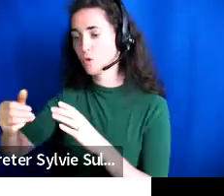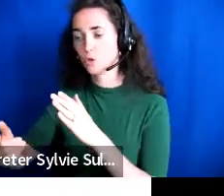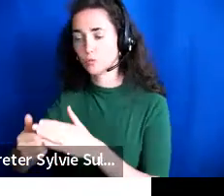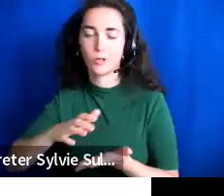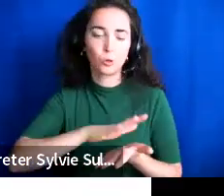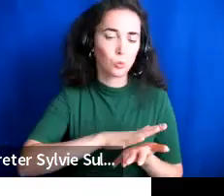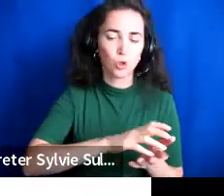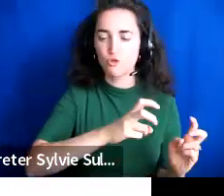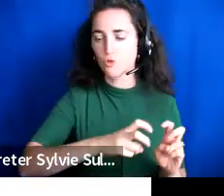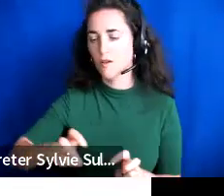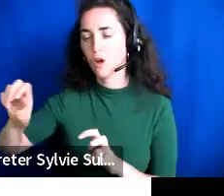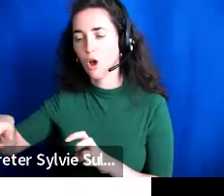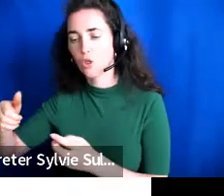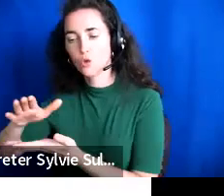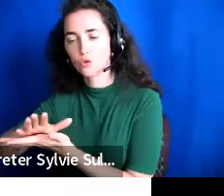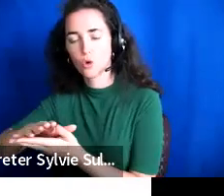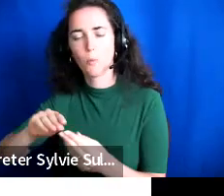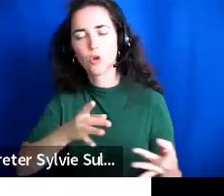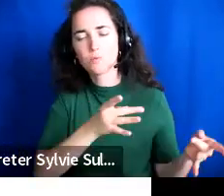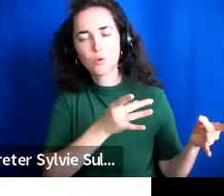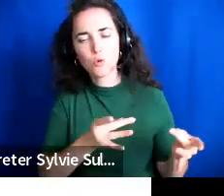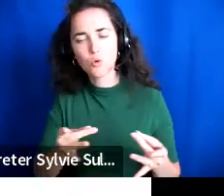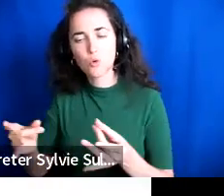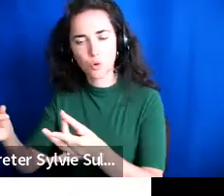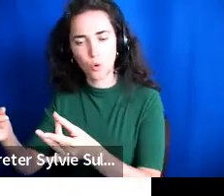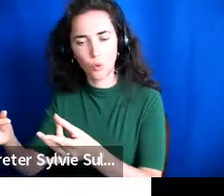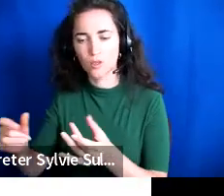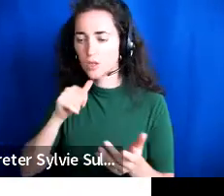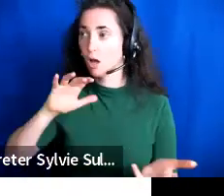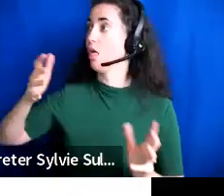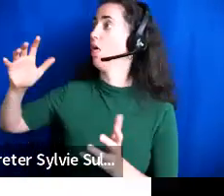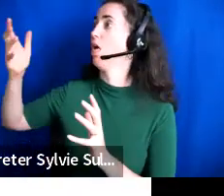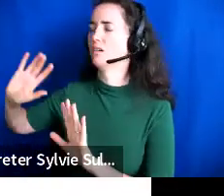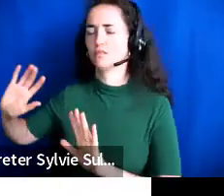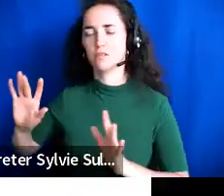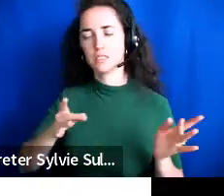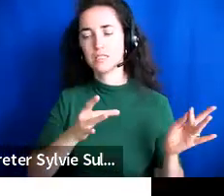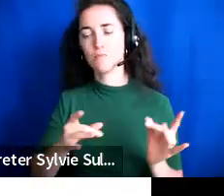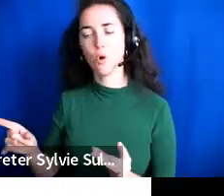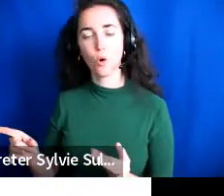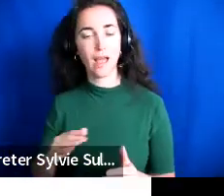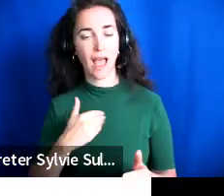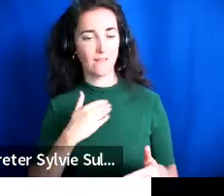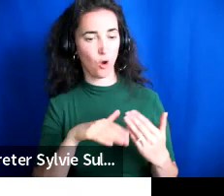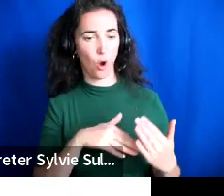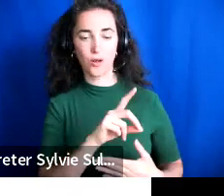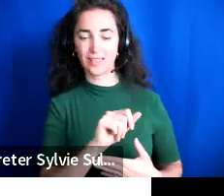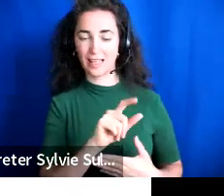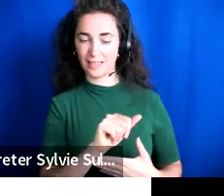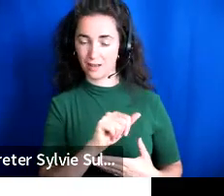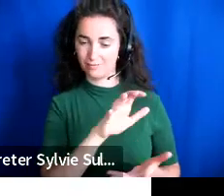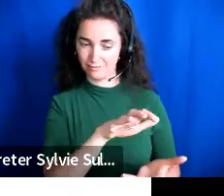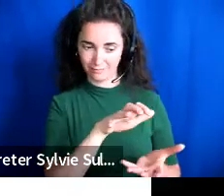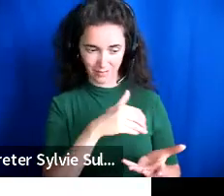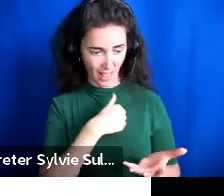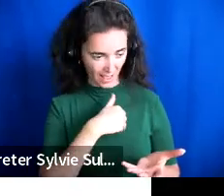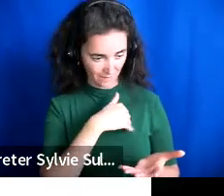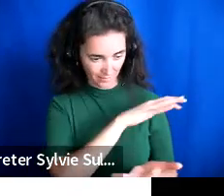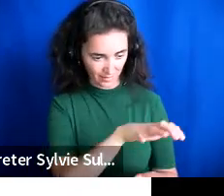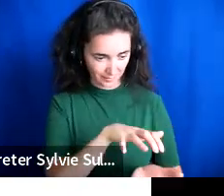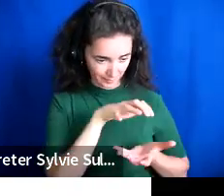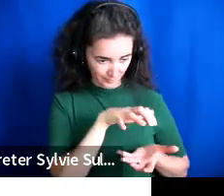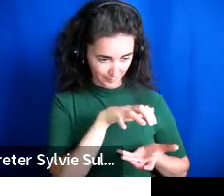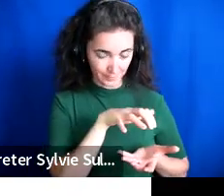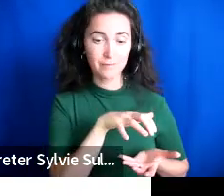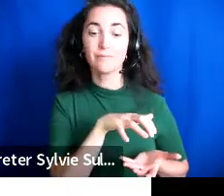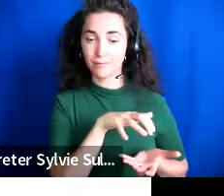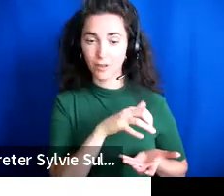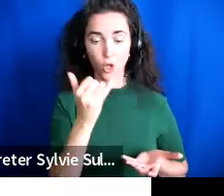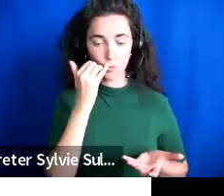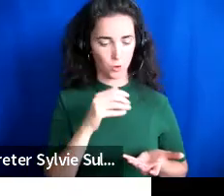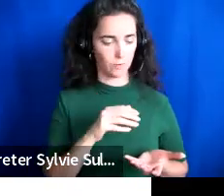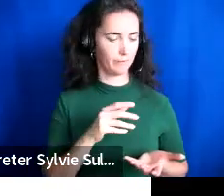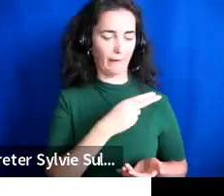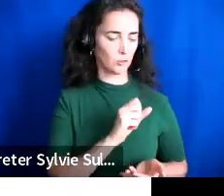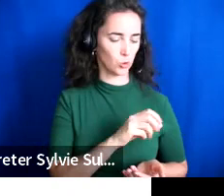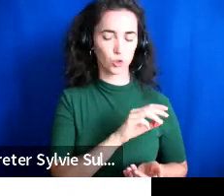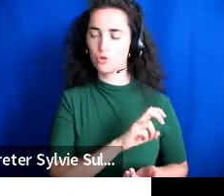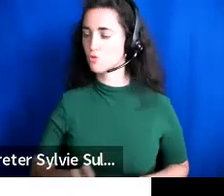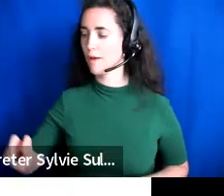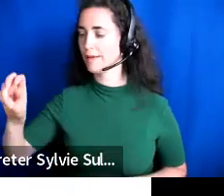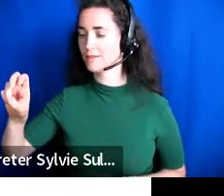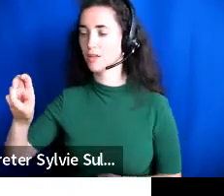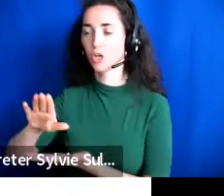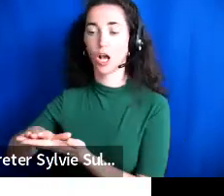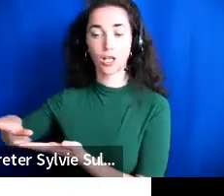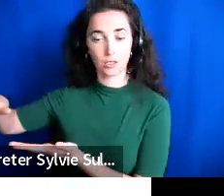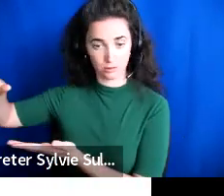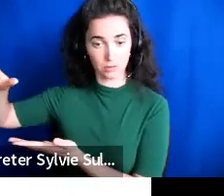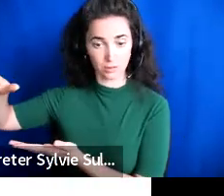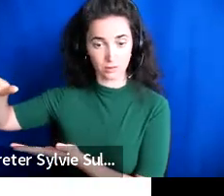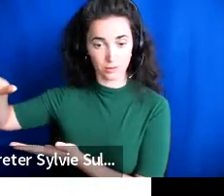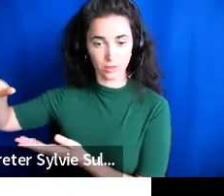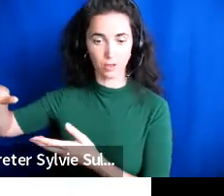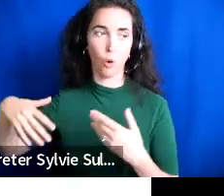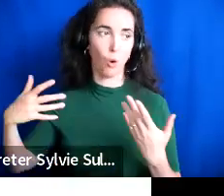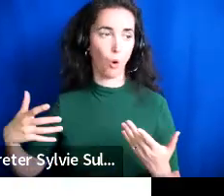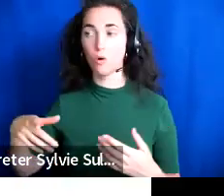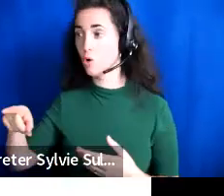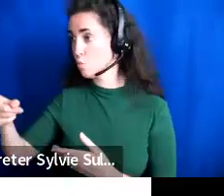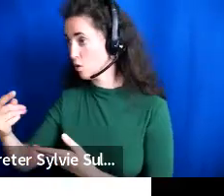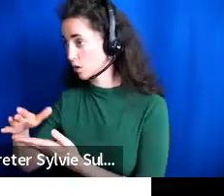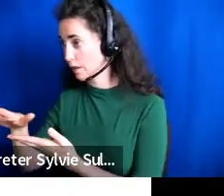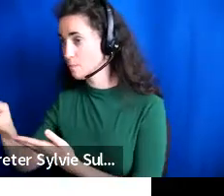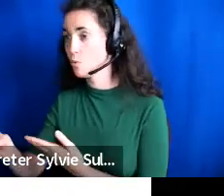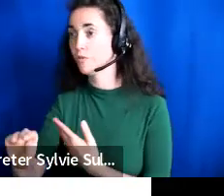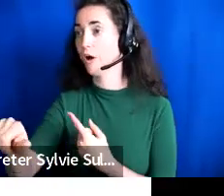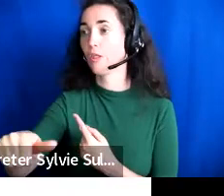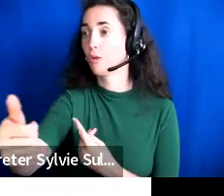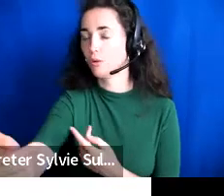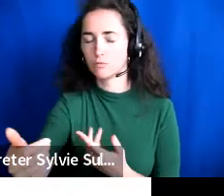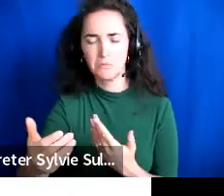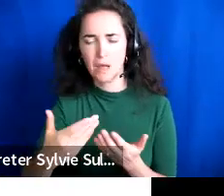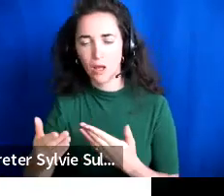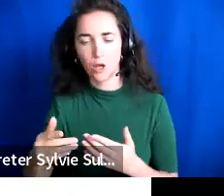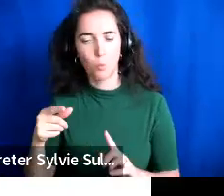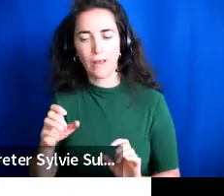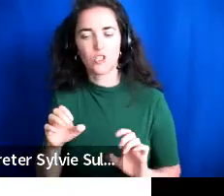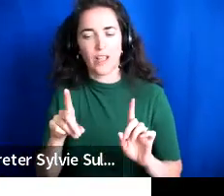known and this destructive. You know, if all of that is available at the time that our person is moving from, say, from high school to the college environment, or from one education setting to another education setting, and all that those assessments